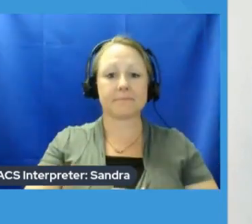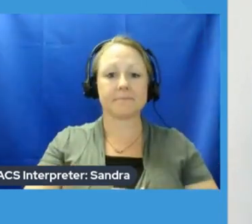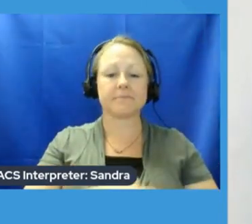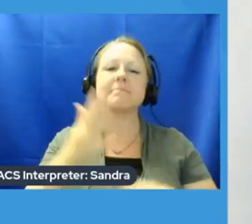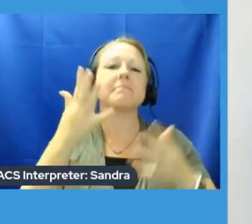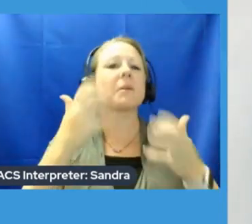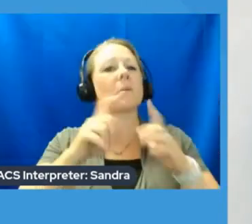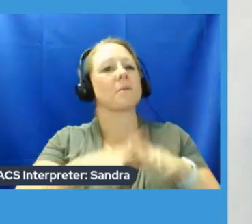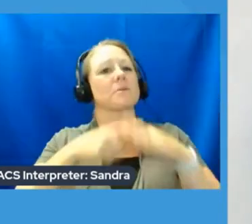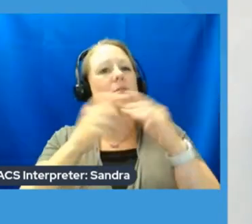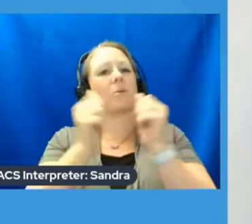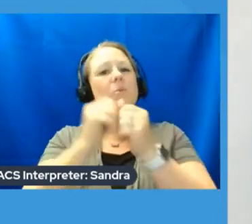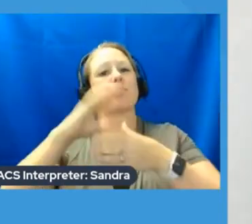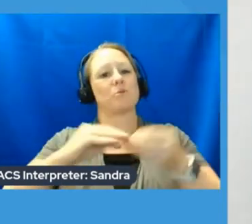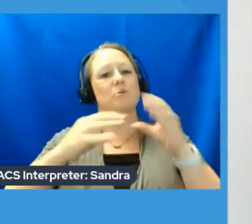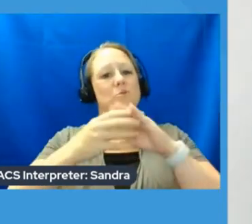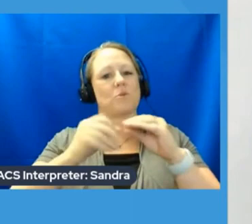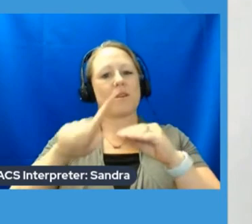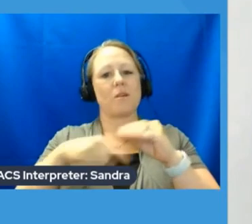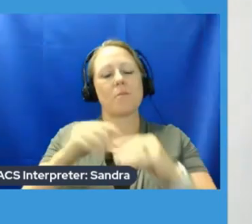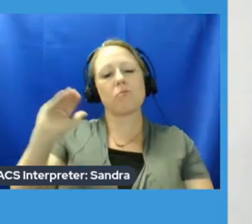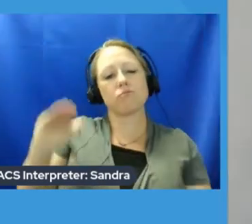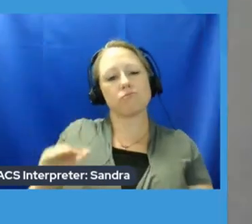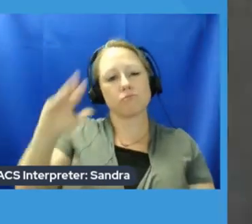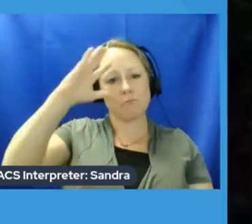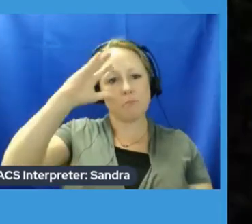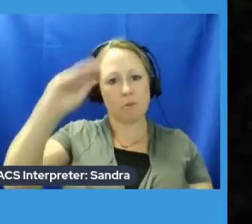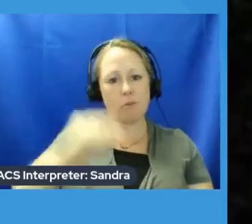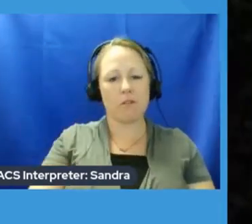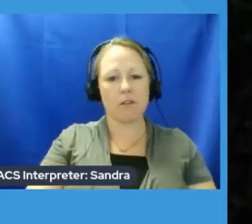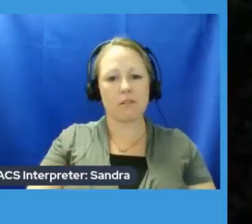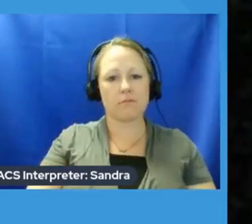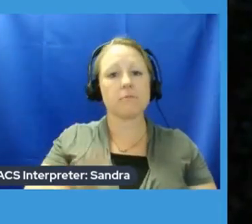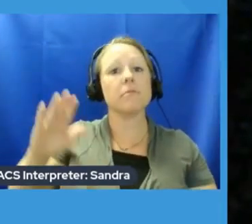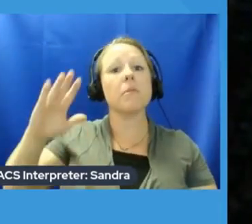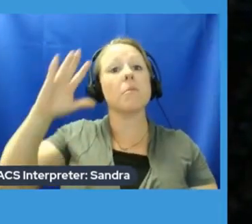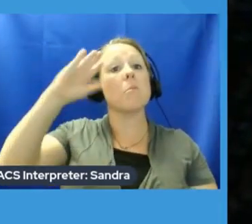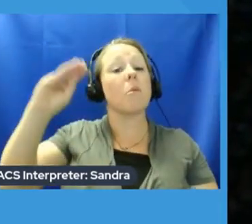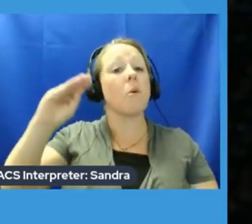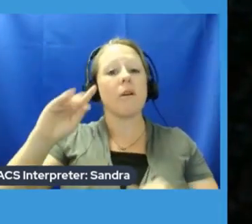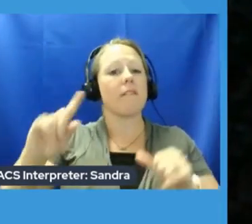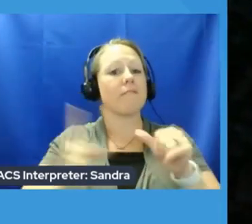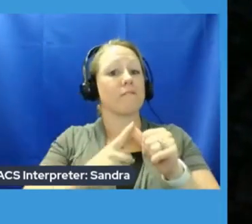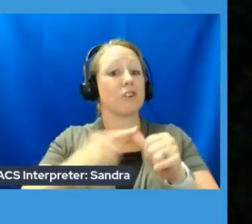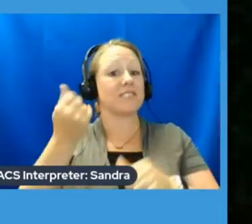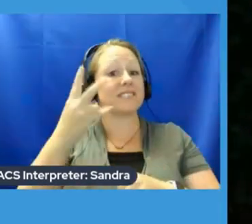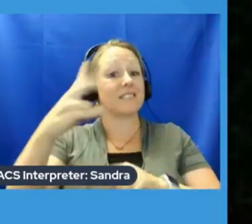a boy who spent the first 17 months of his life here in a Ukrainian orphanage